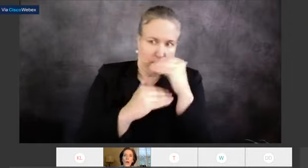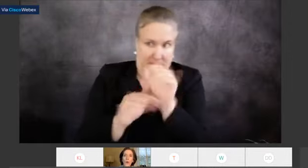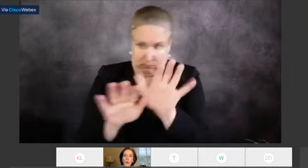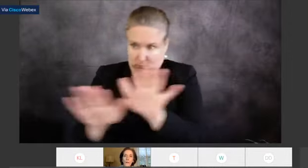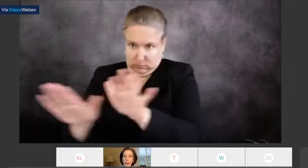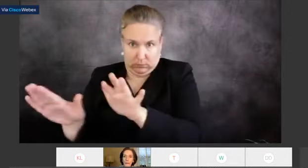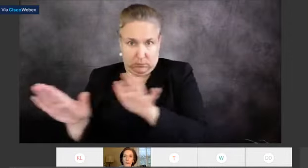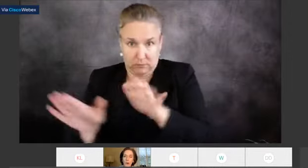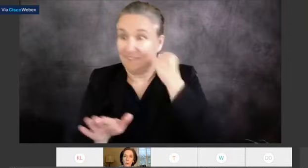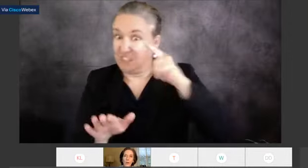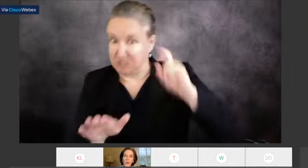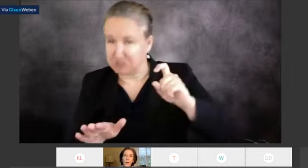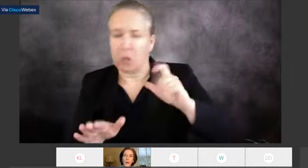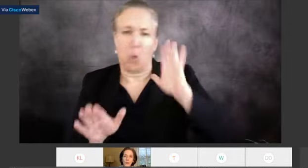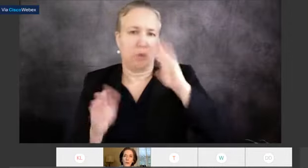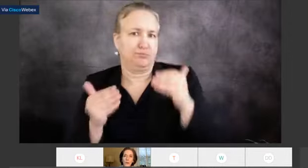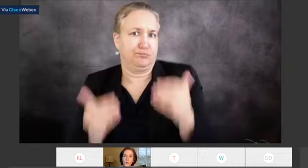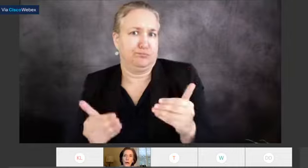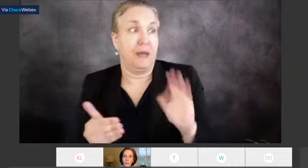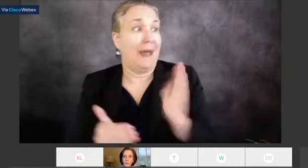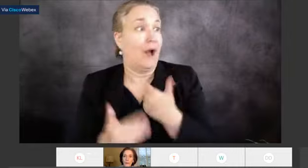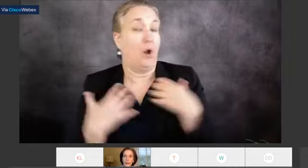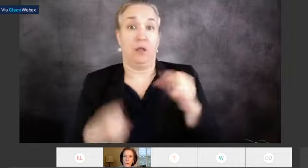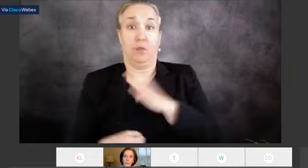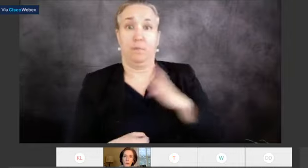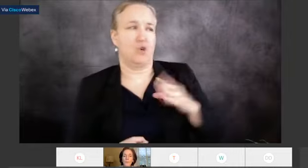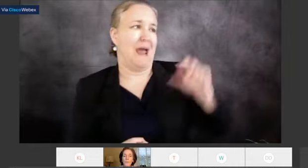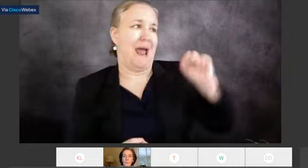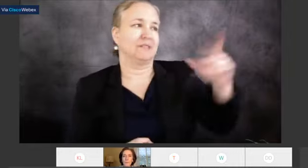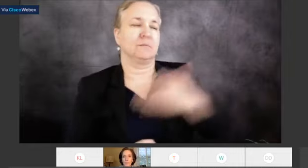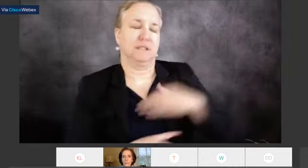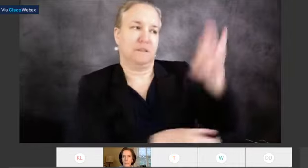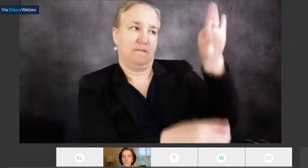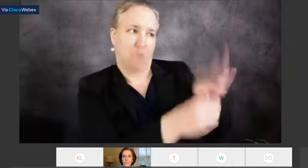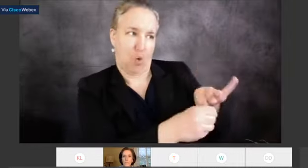we're going to ask our board of health to codify that with a vote